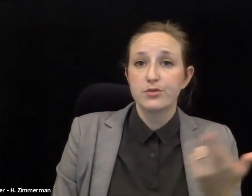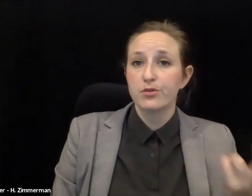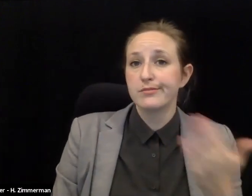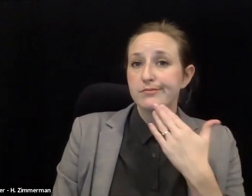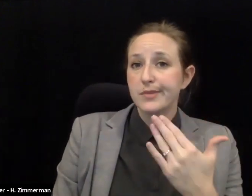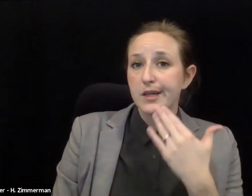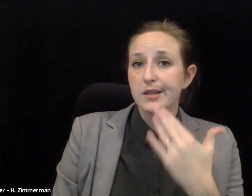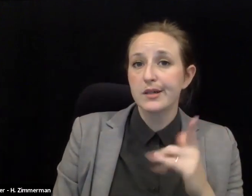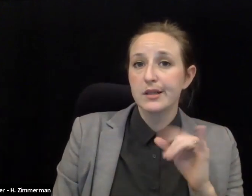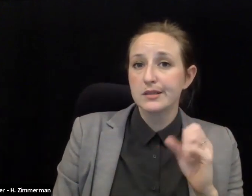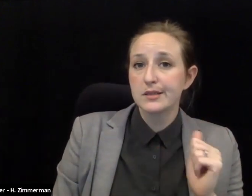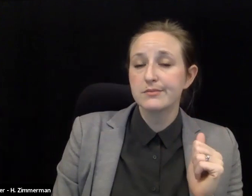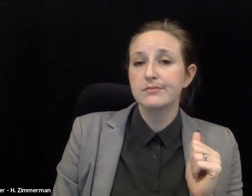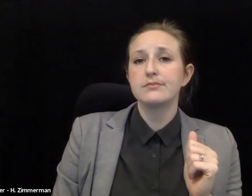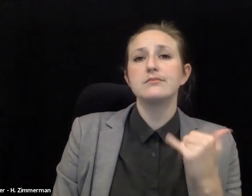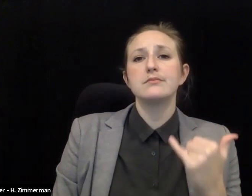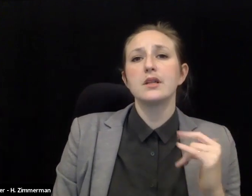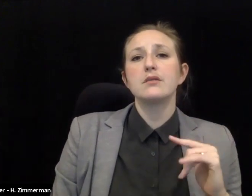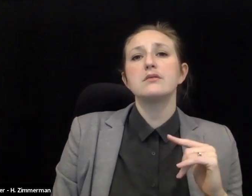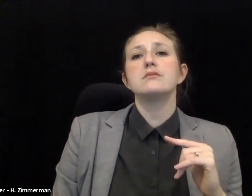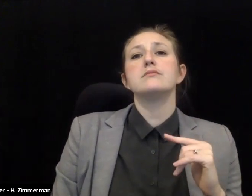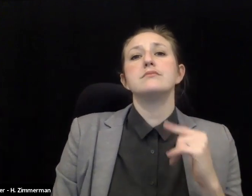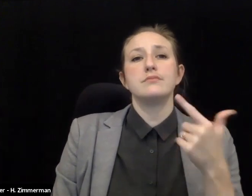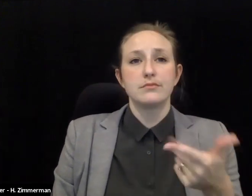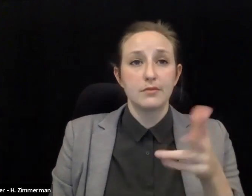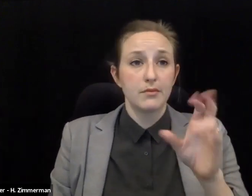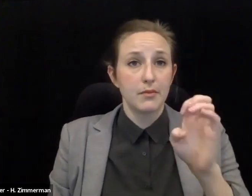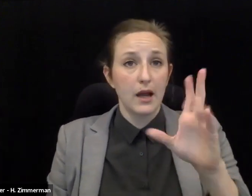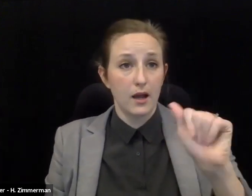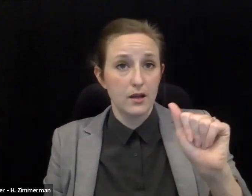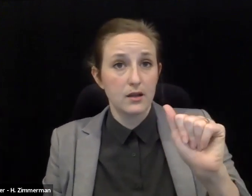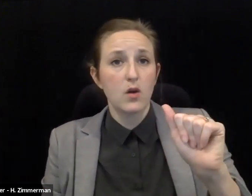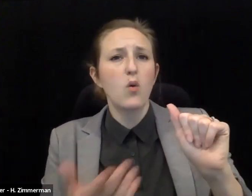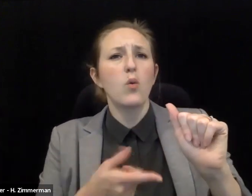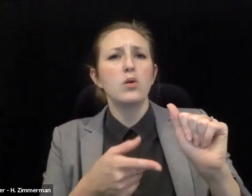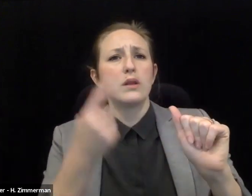Lisa, and let's go on. Let's hear from Becca, Becca Berman, what do you think about the